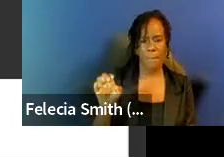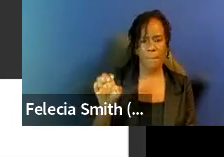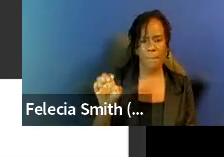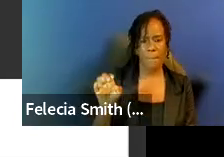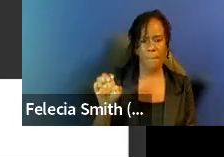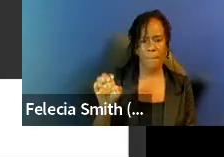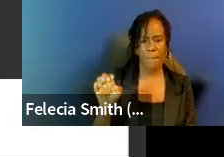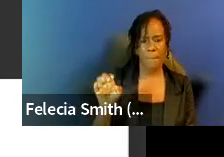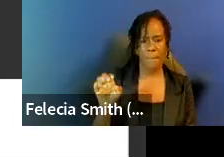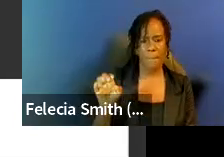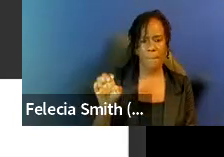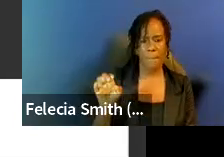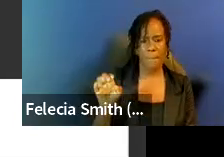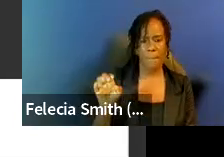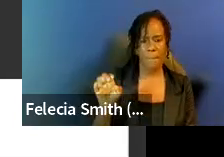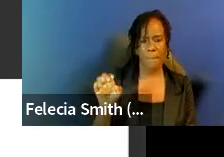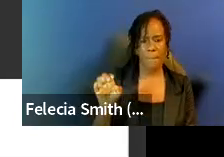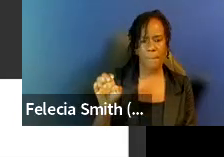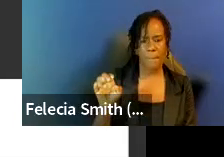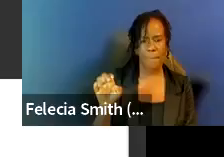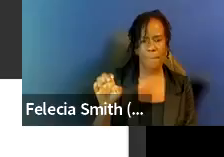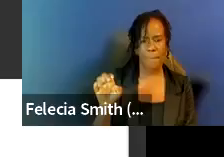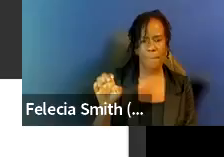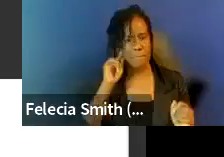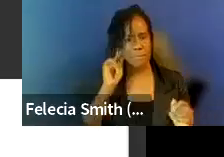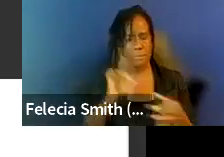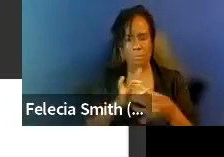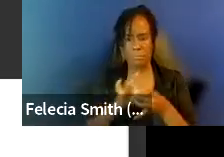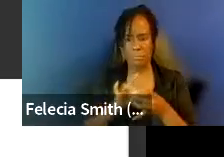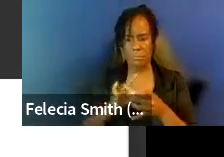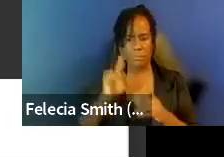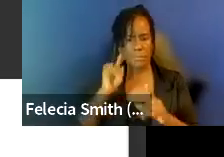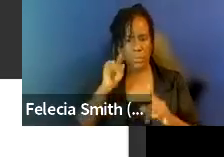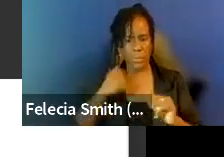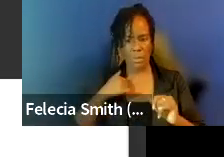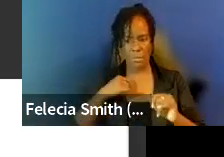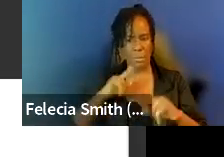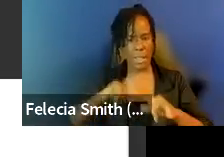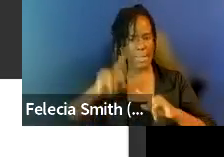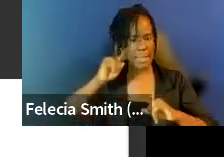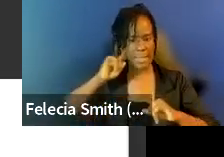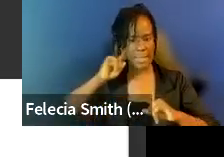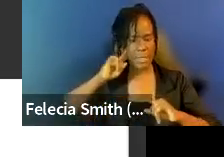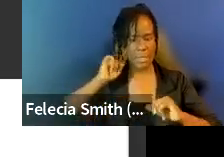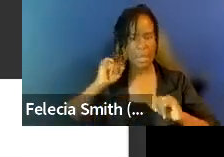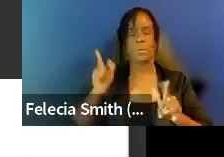technology platforms. So we have talked a lot today about digital divide, differential access to